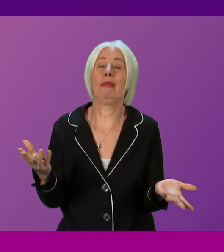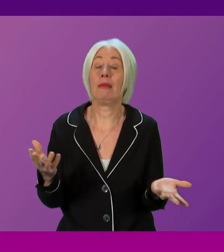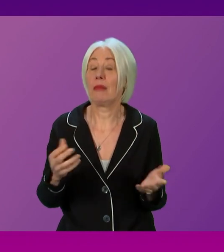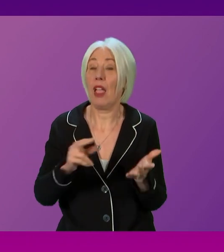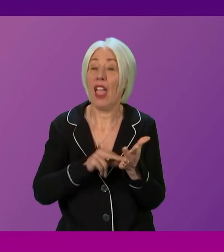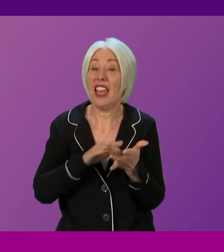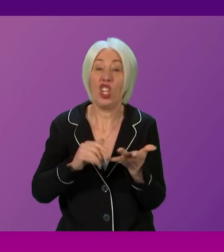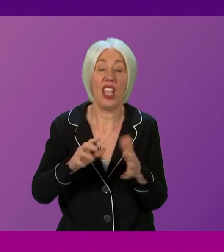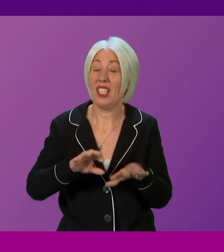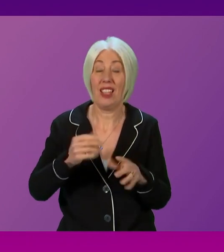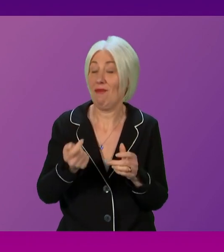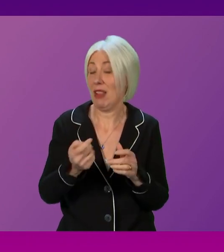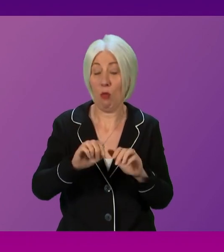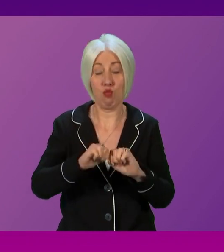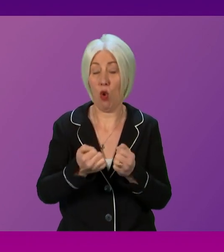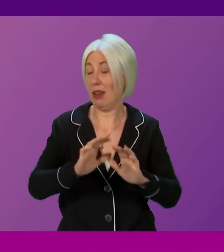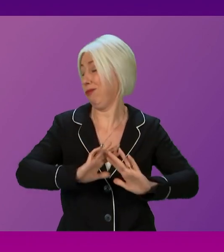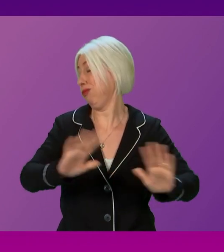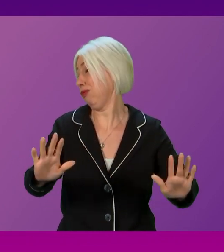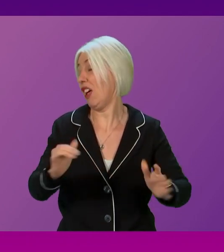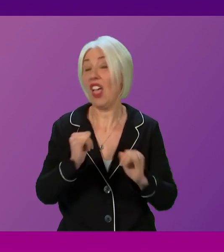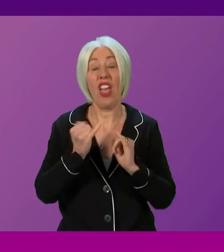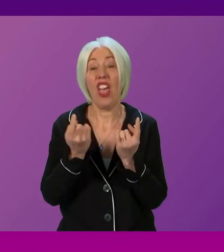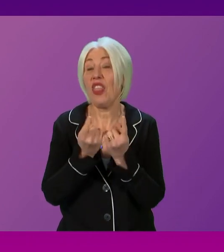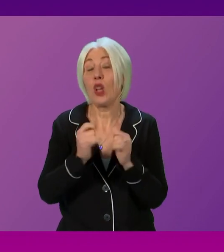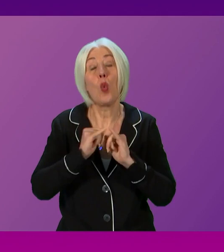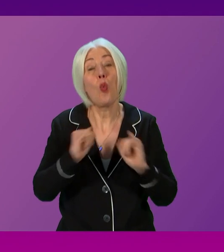and things are only getting worse on Nicola Sturgeon’s watch. We have the longest-ever